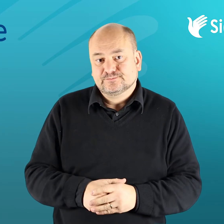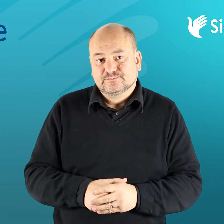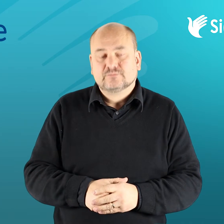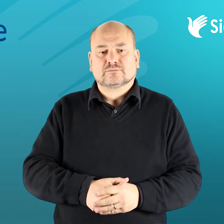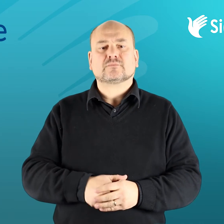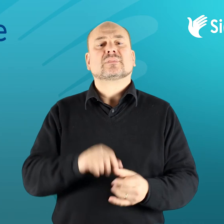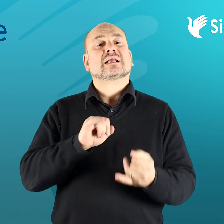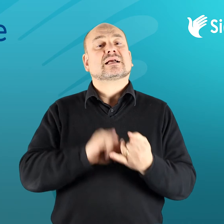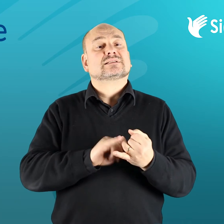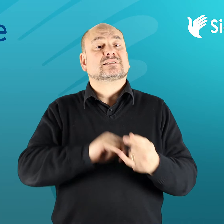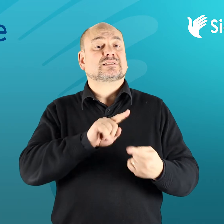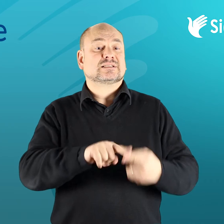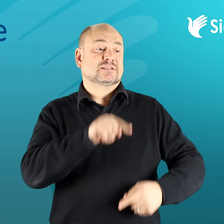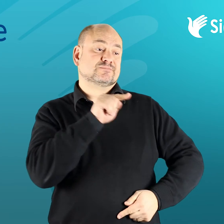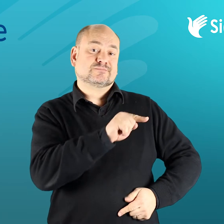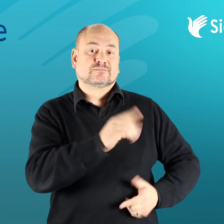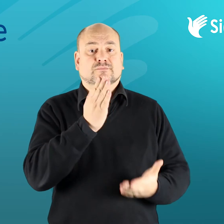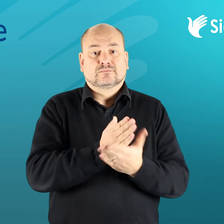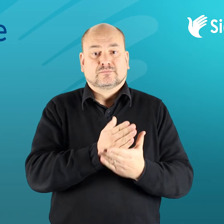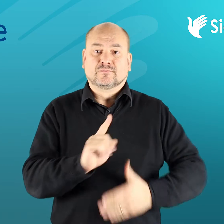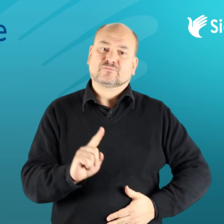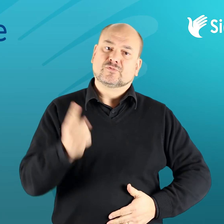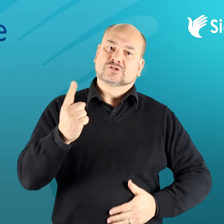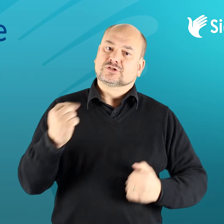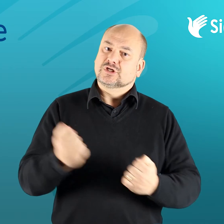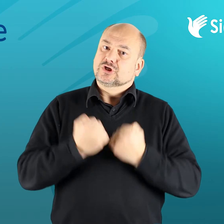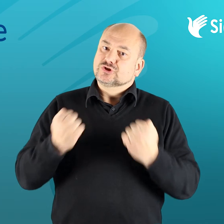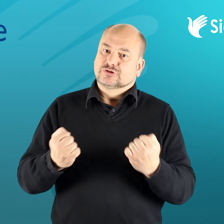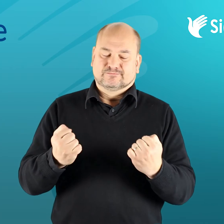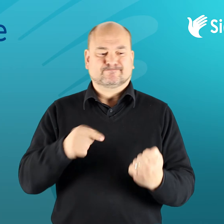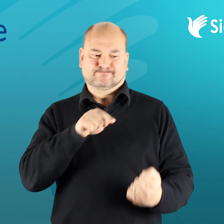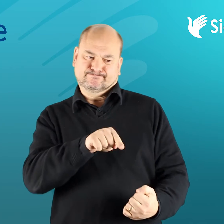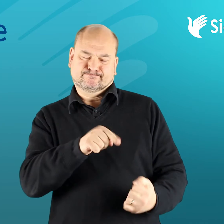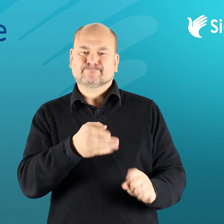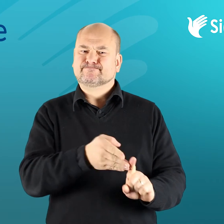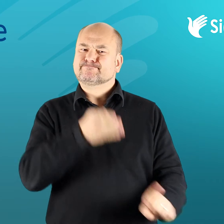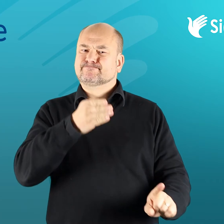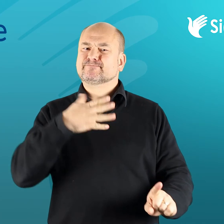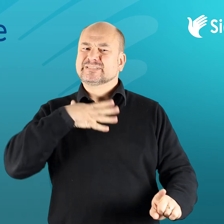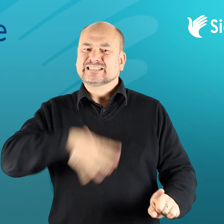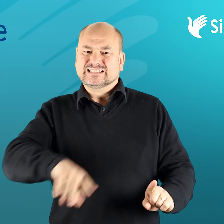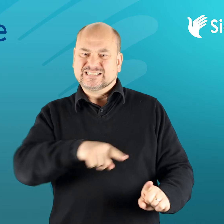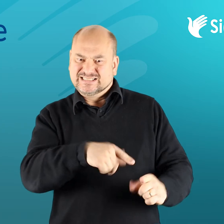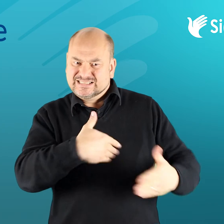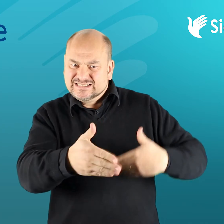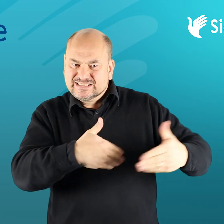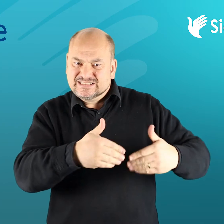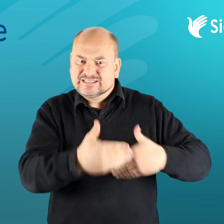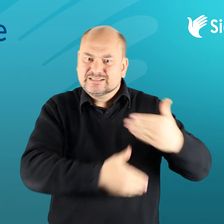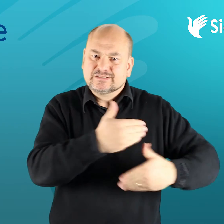SSE is the first energy provider to recognise that a step change is needed